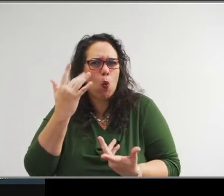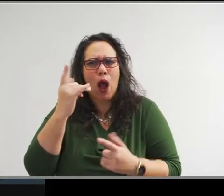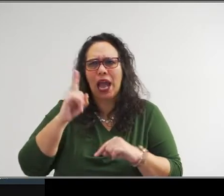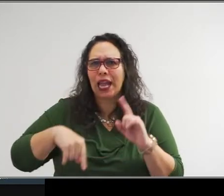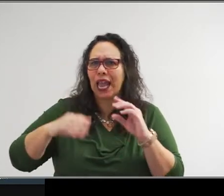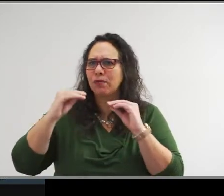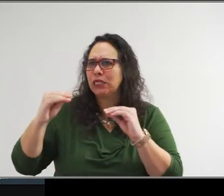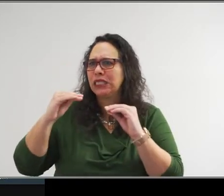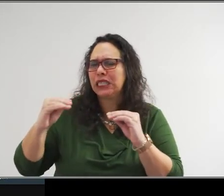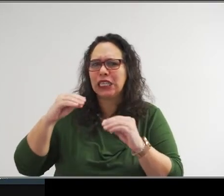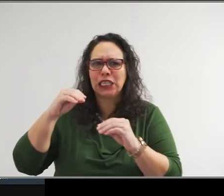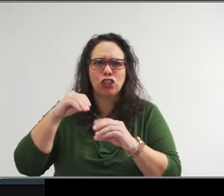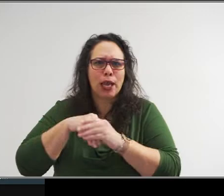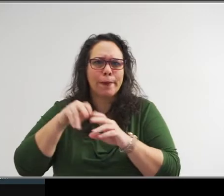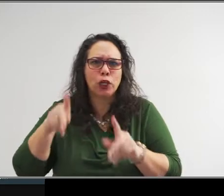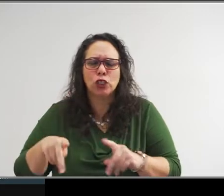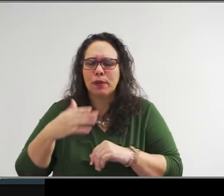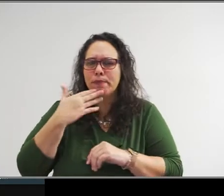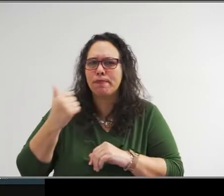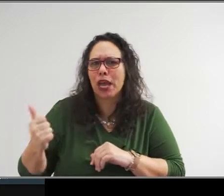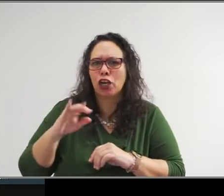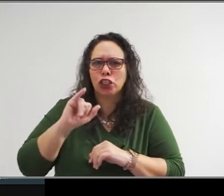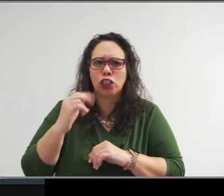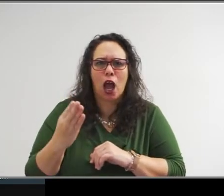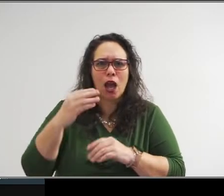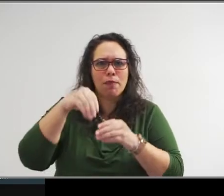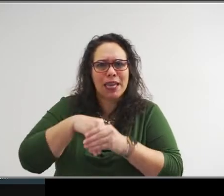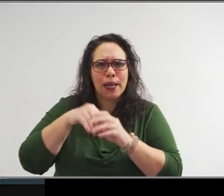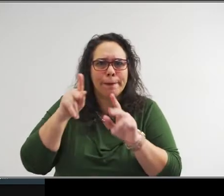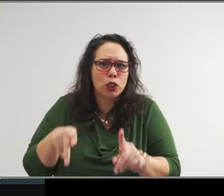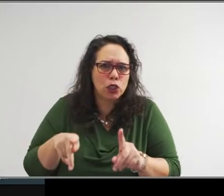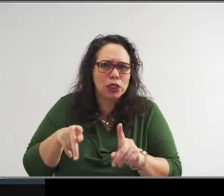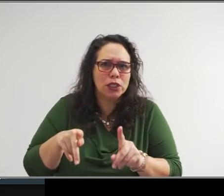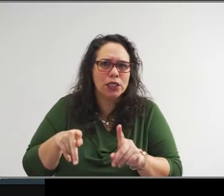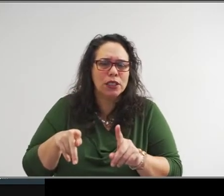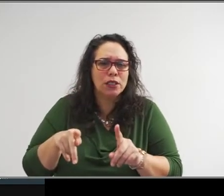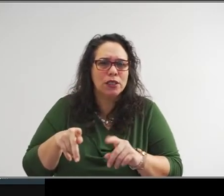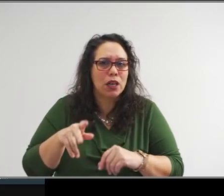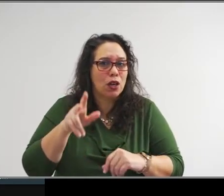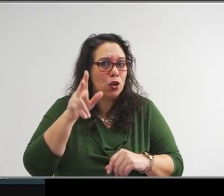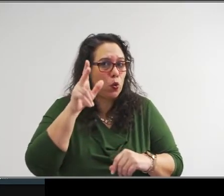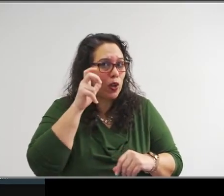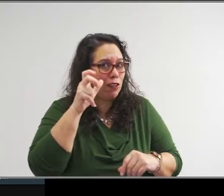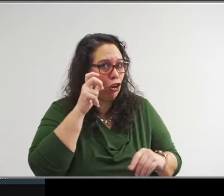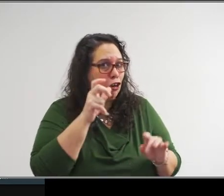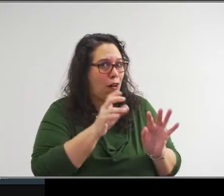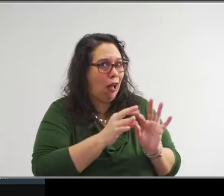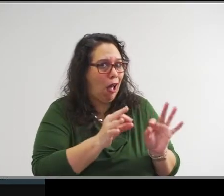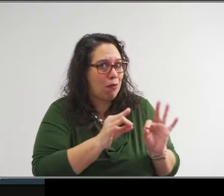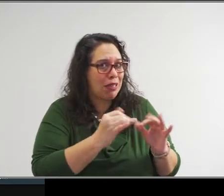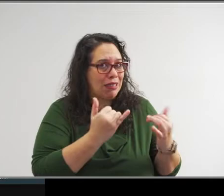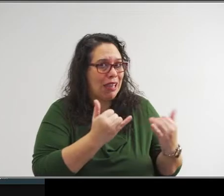I would be able to do a better job in my classroom if I were in person. We've heard in public comment tonight from staff